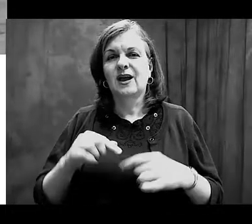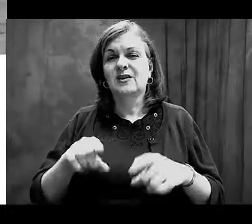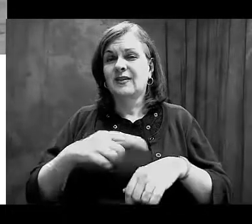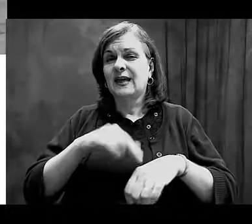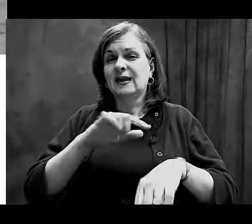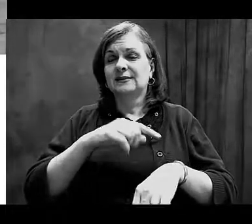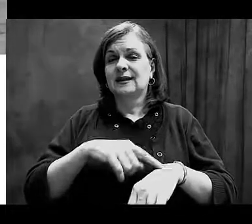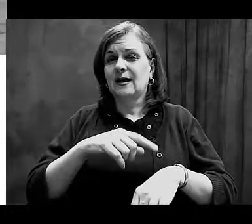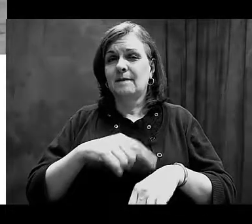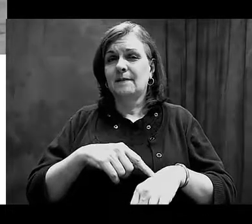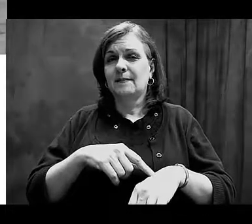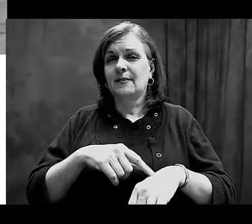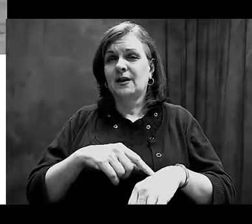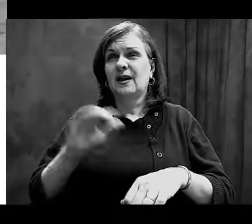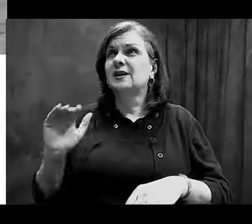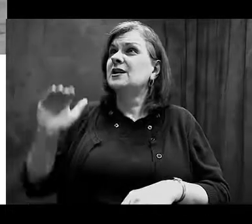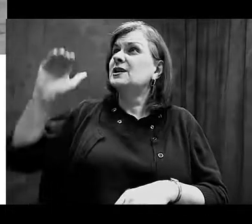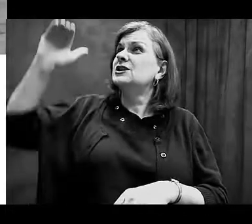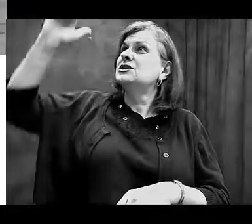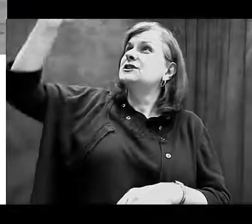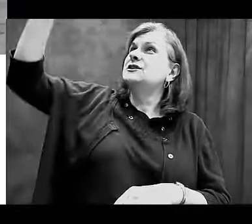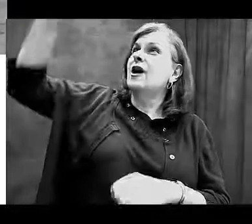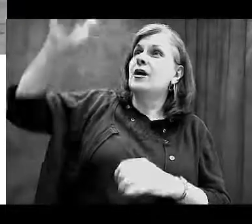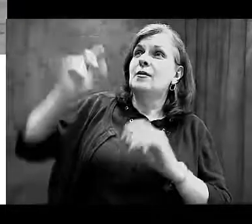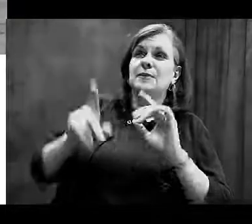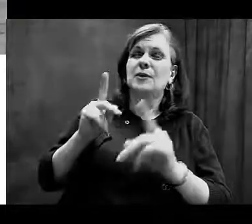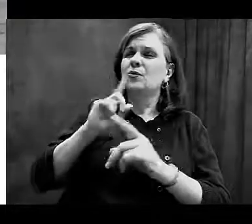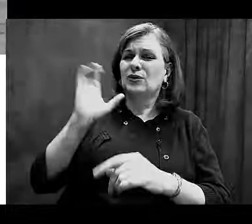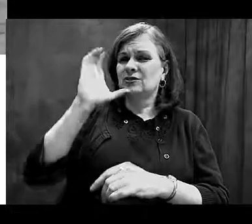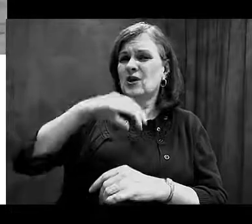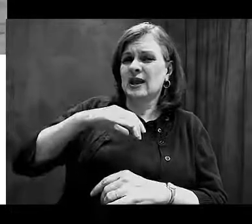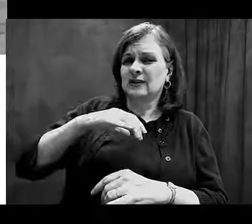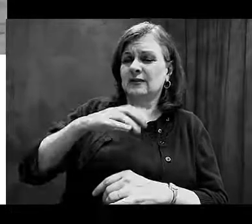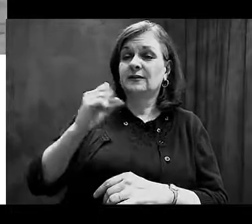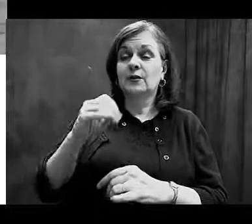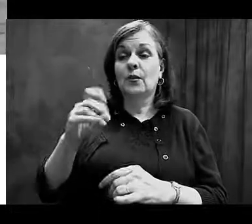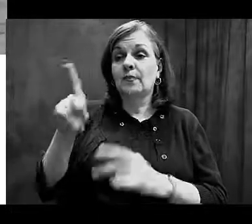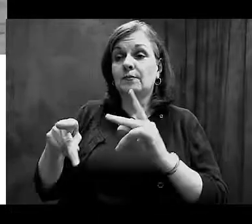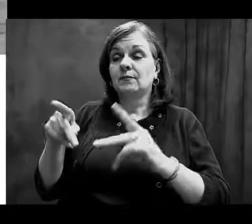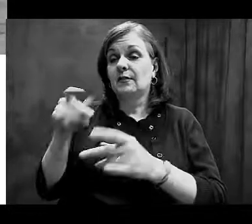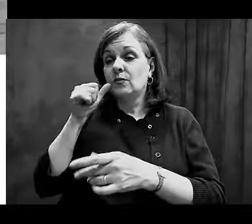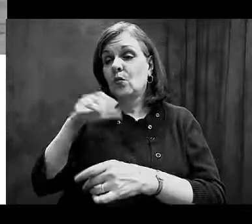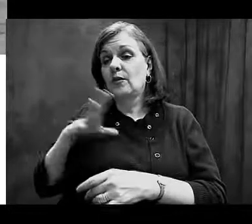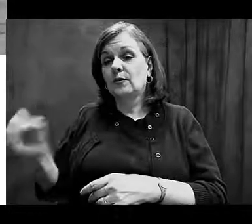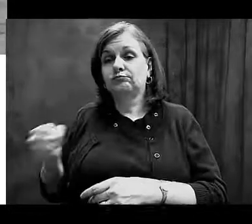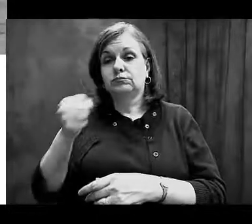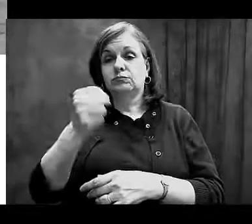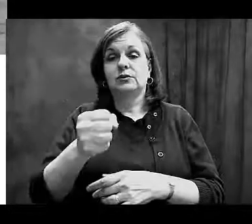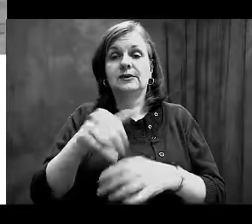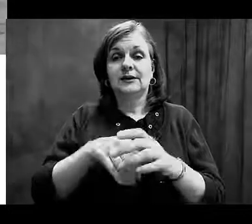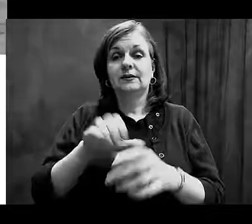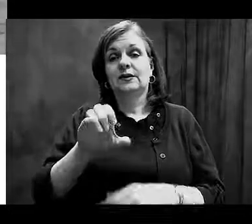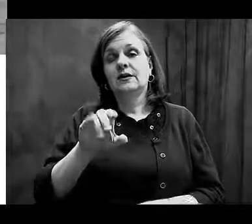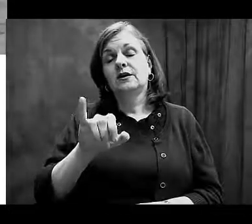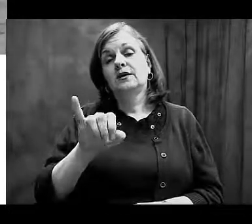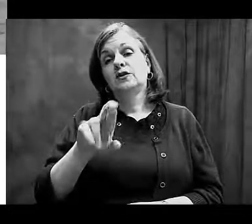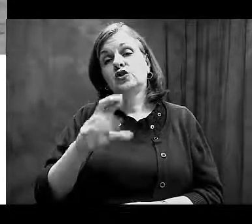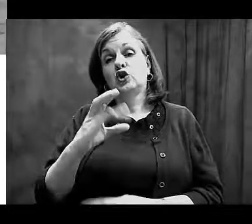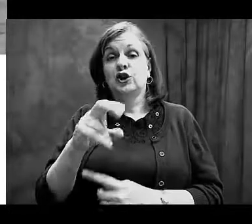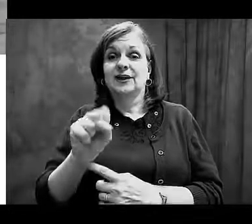folks were not used to tall people like this -- Anna actually ended up being sent off to the circus!!